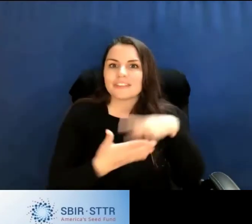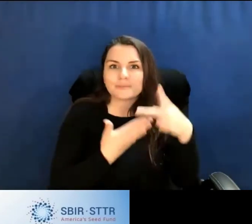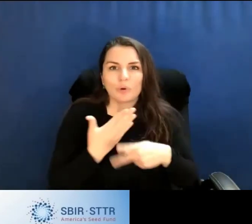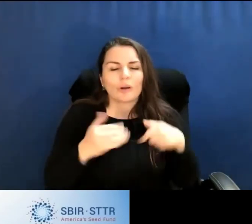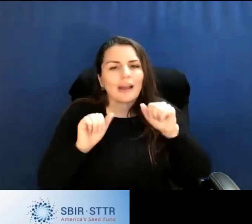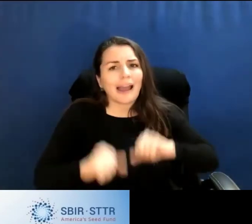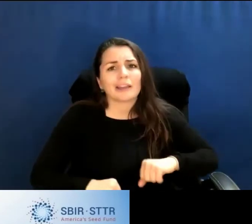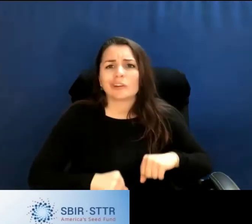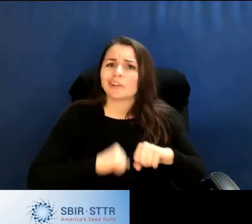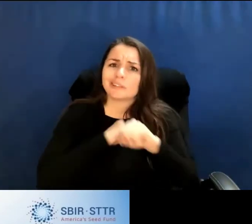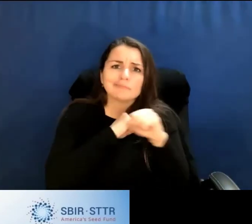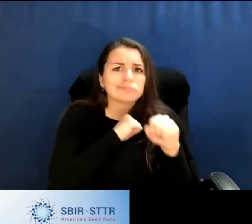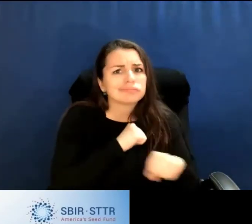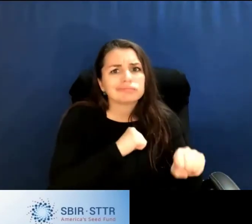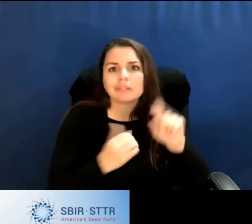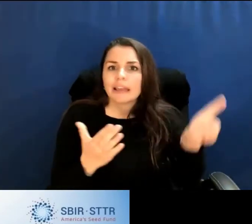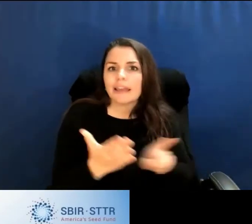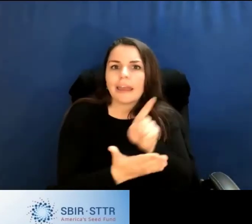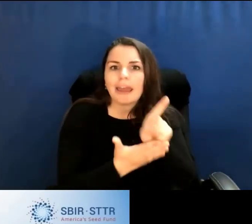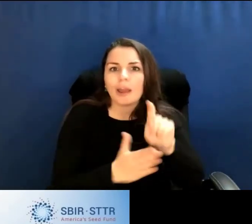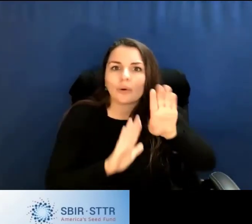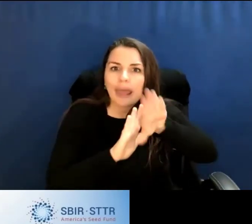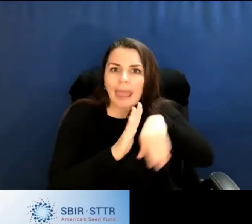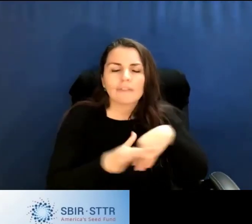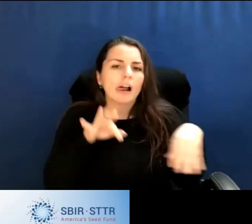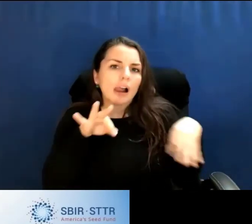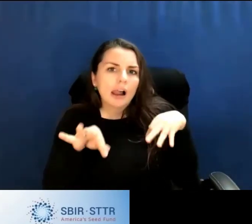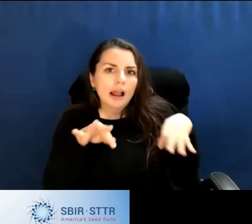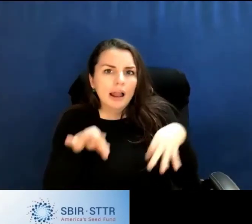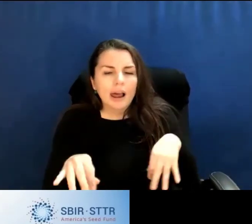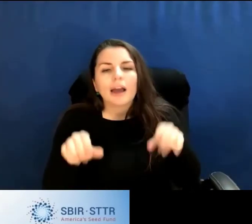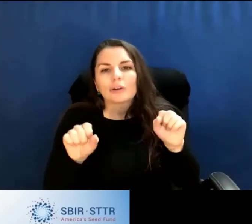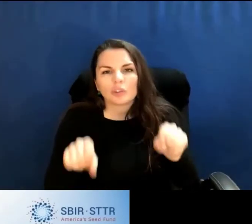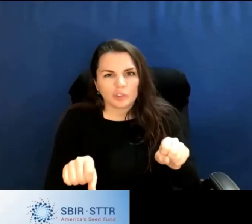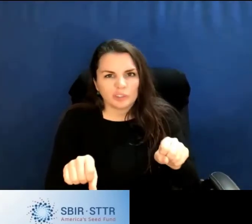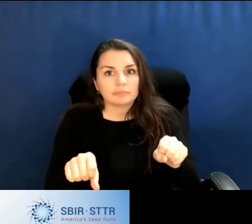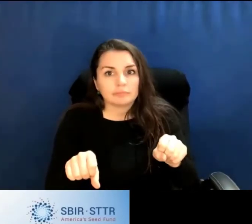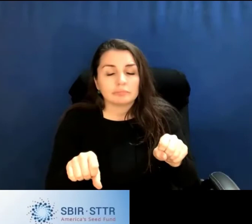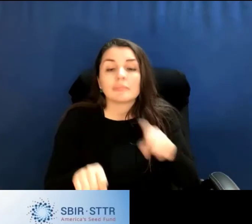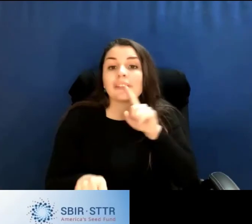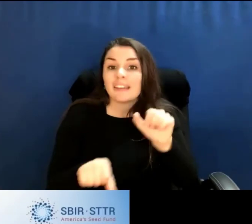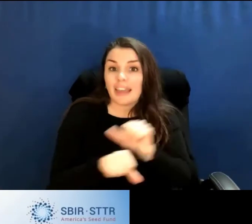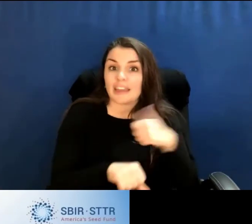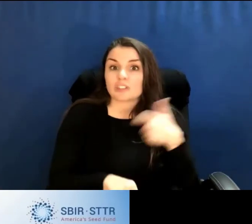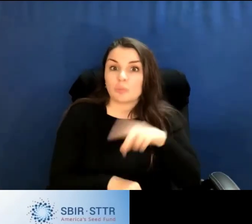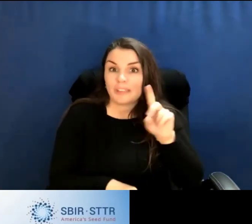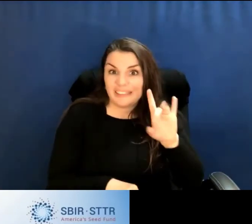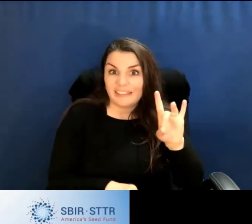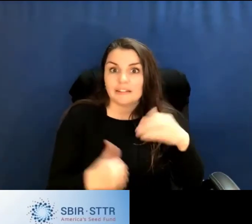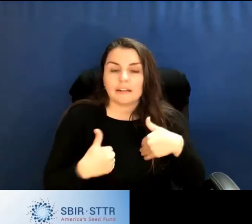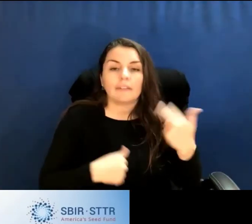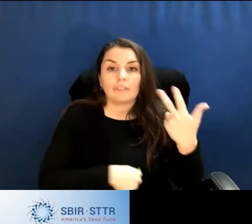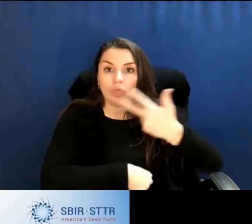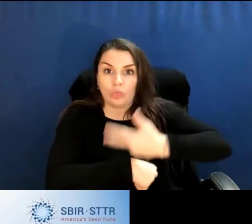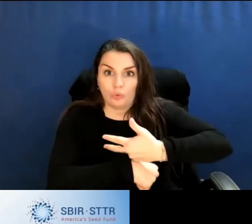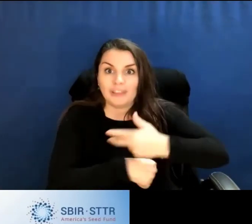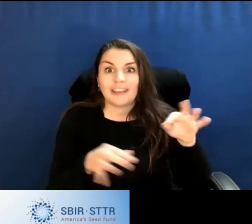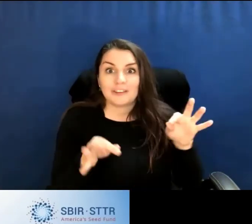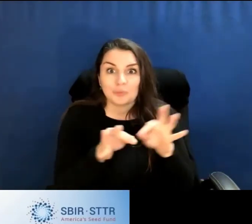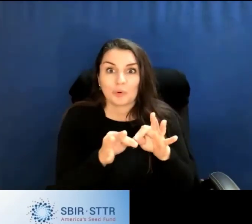and a half on this program. In fact, we did 3 days of conference on this program,